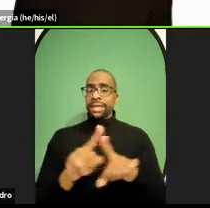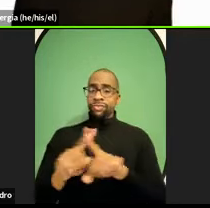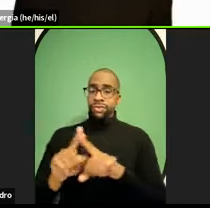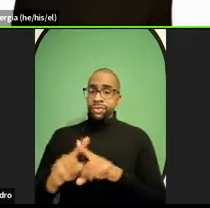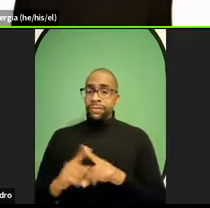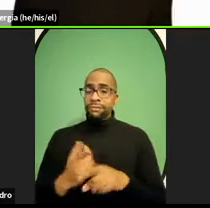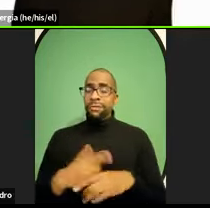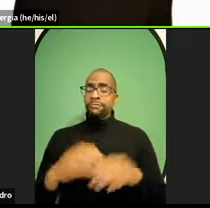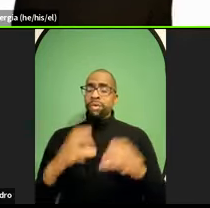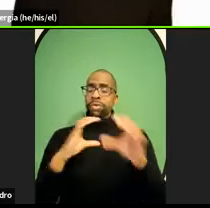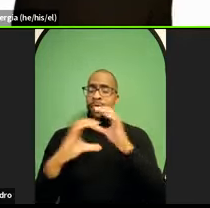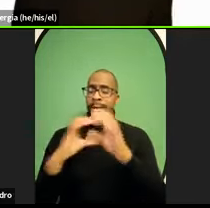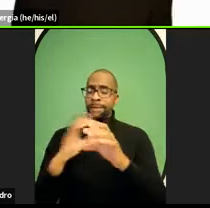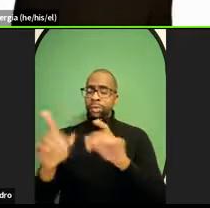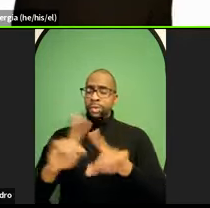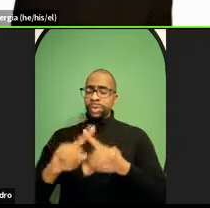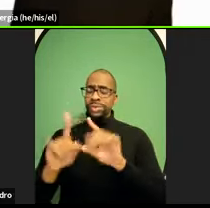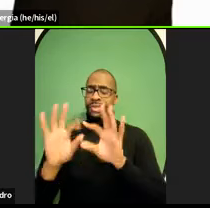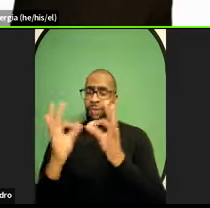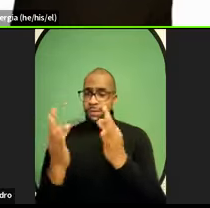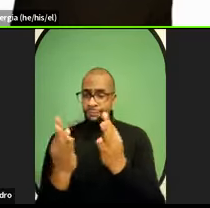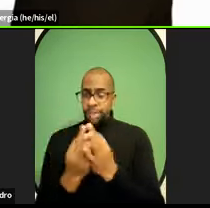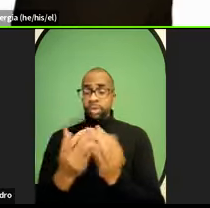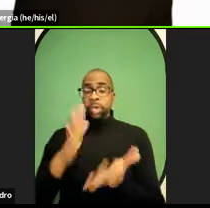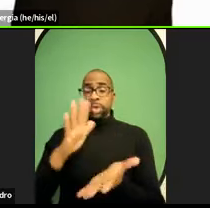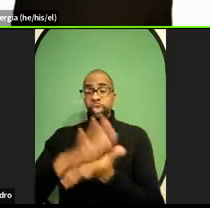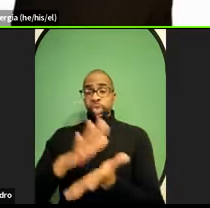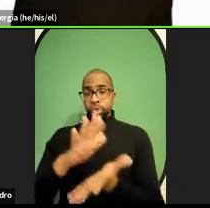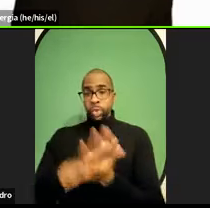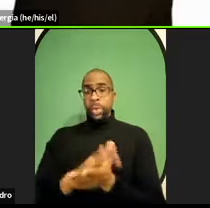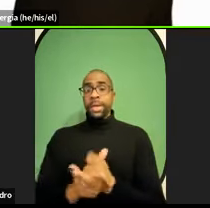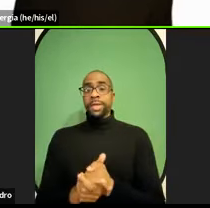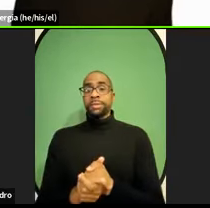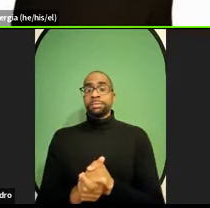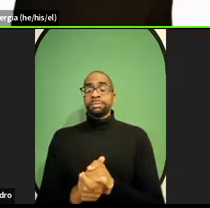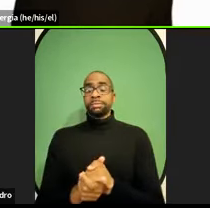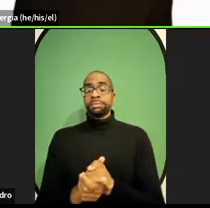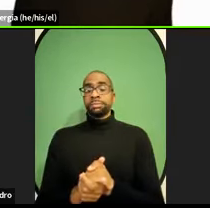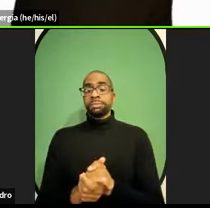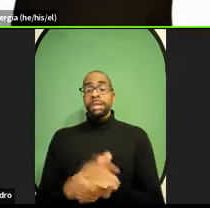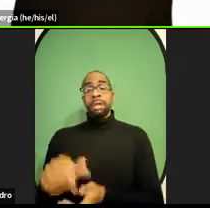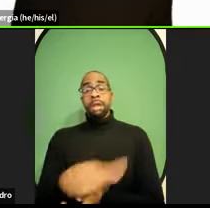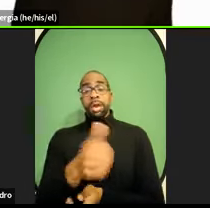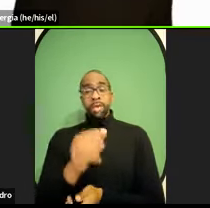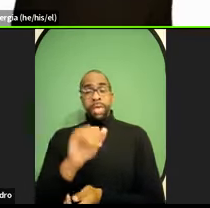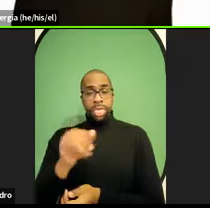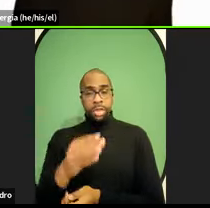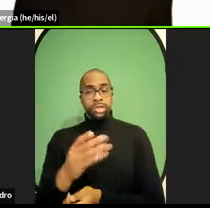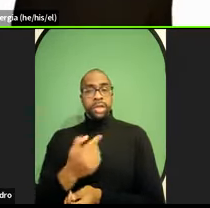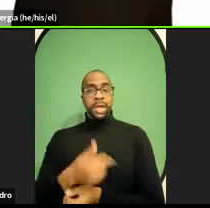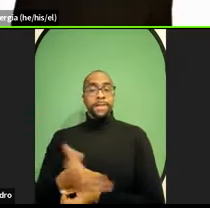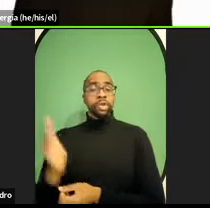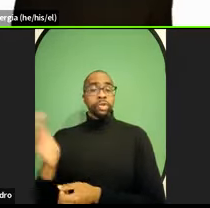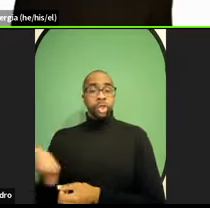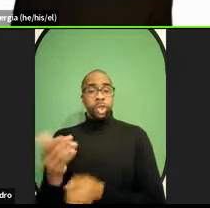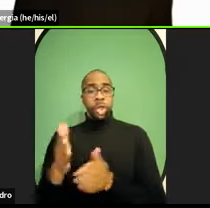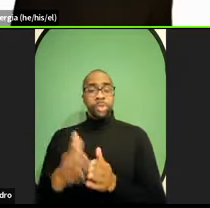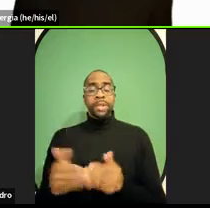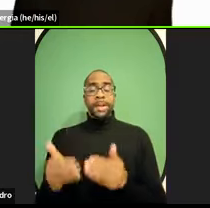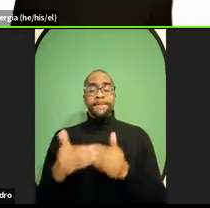divisions different functions to manage communications to. family families, schools and families, schools and external Stakeholders. One of the many hats that who wears his that of the